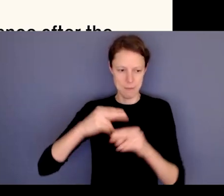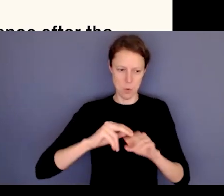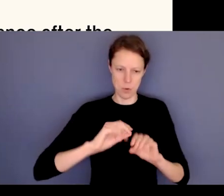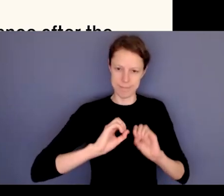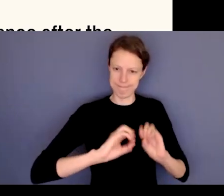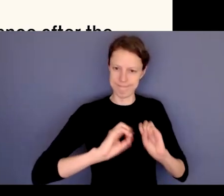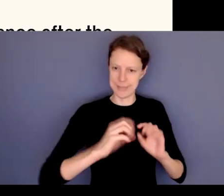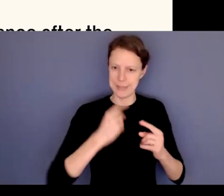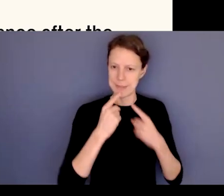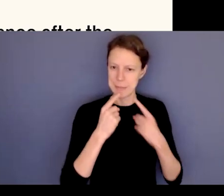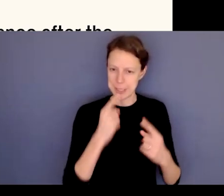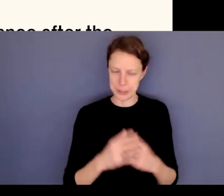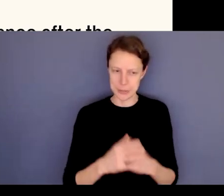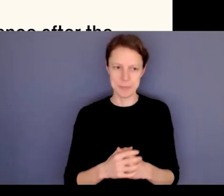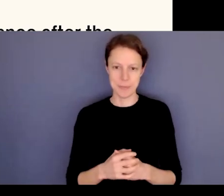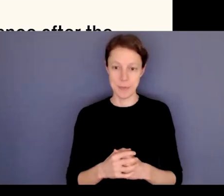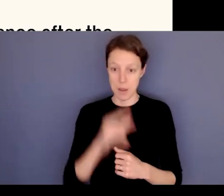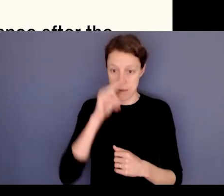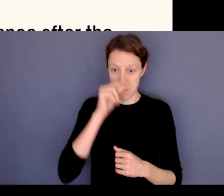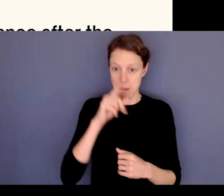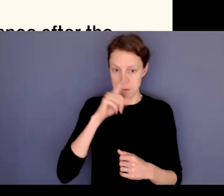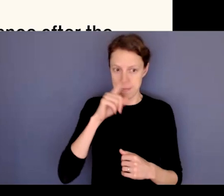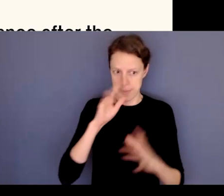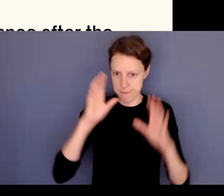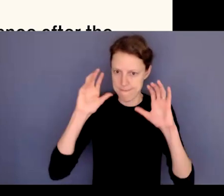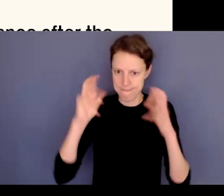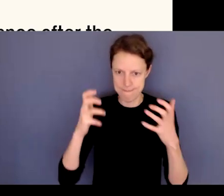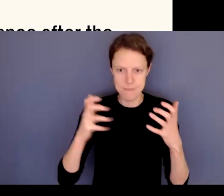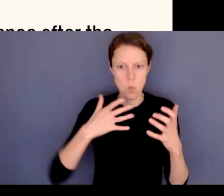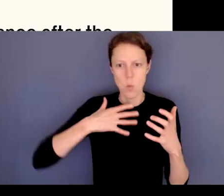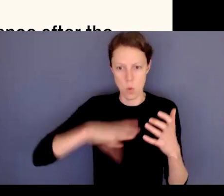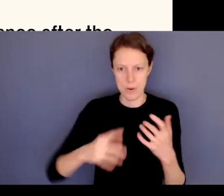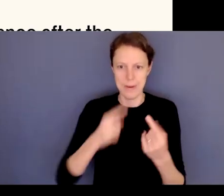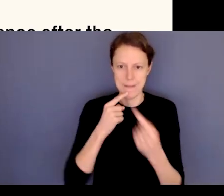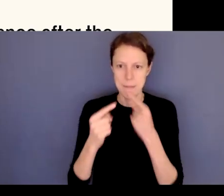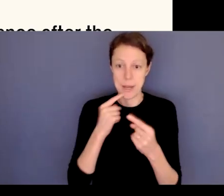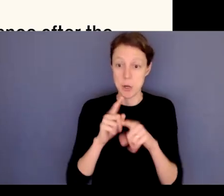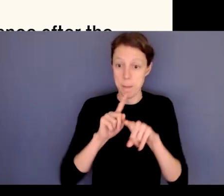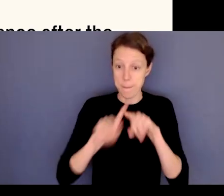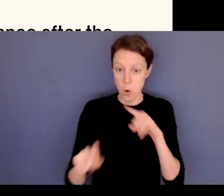for information, and they mostly rely on the internet to get it, particularly post COVID. And where they can't find an answer